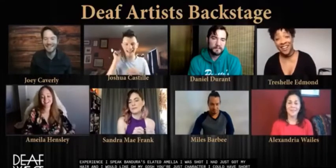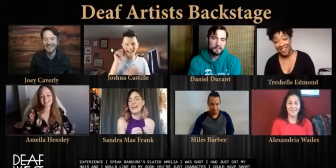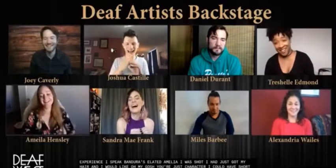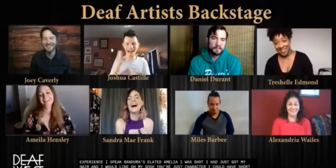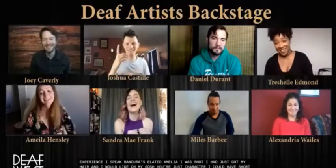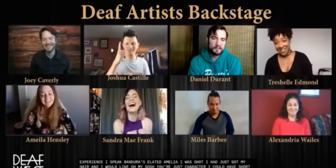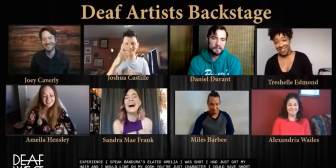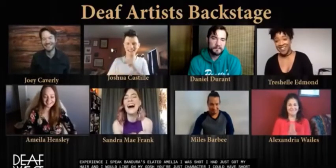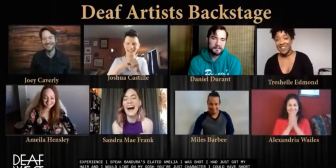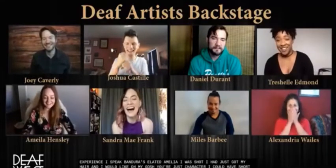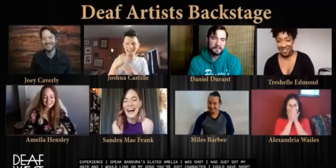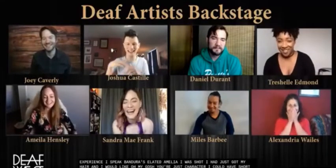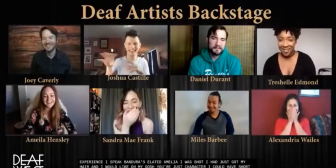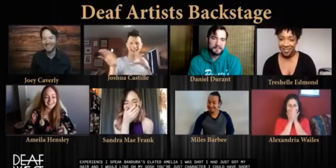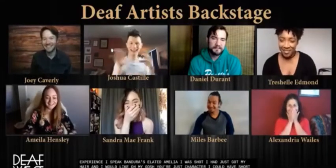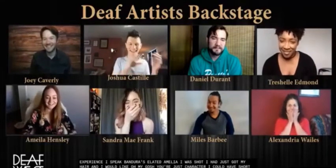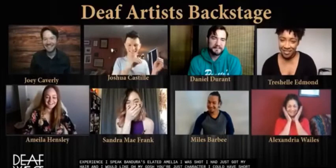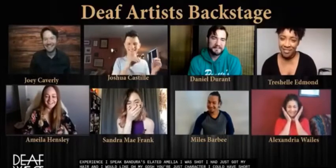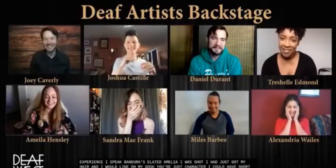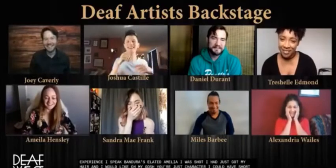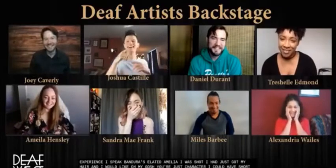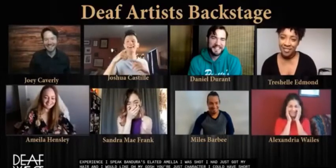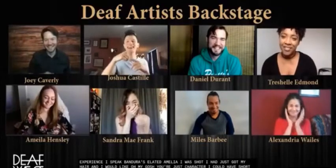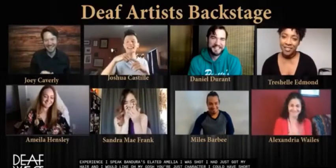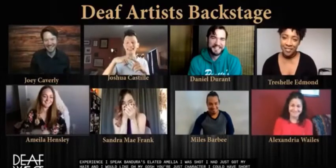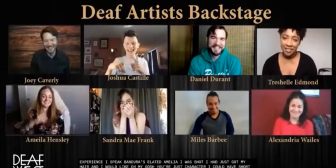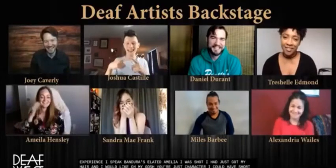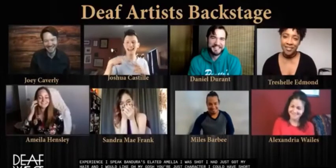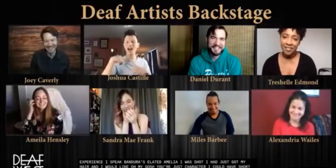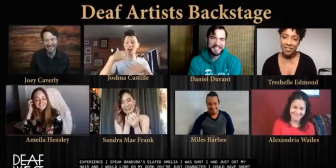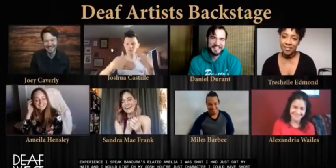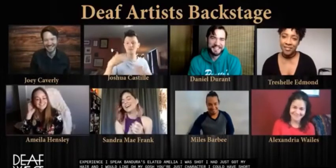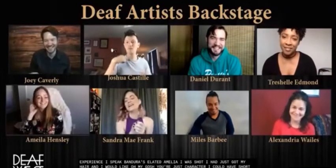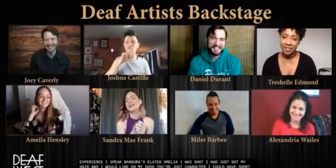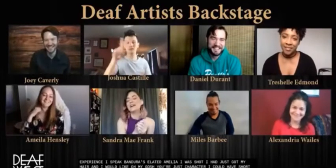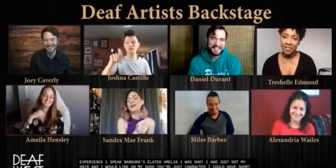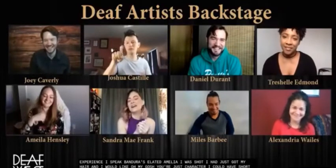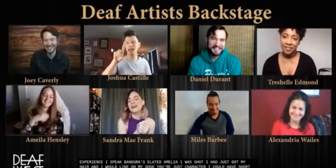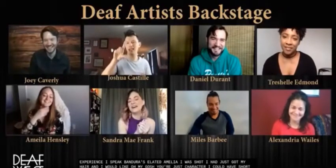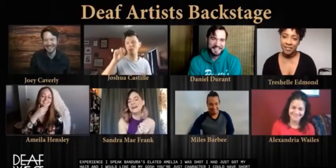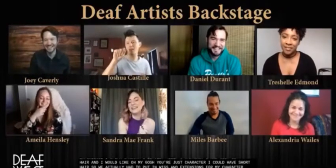It was a after only a year that I ended up leaving Gallaudet University.